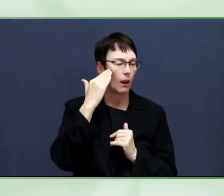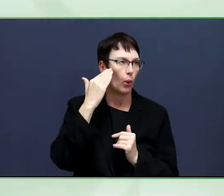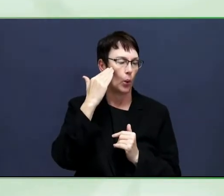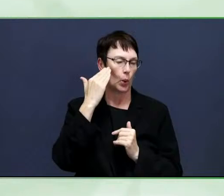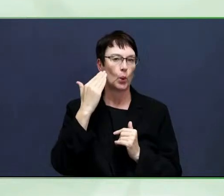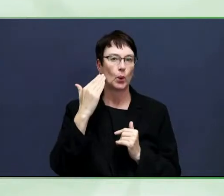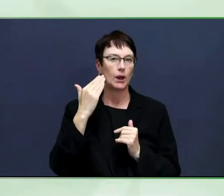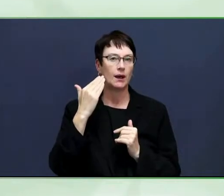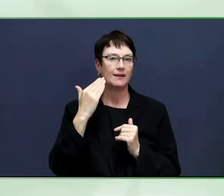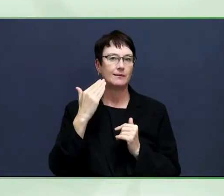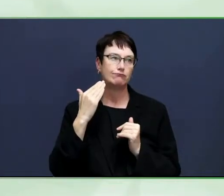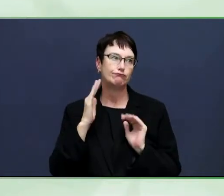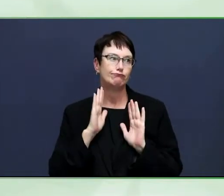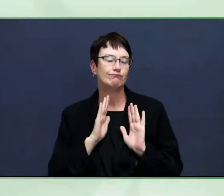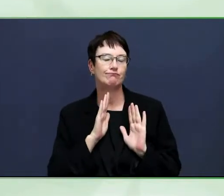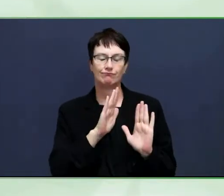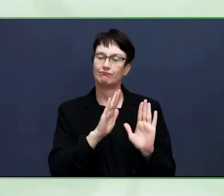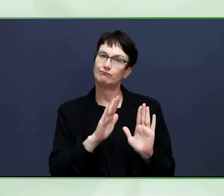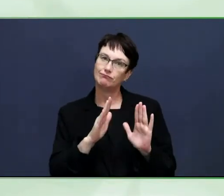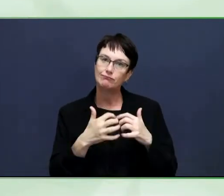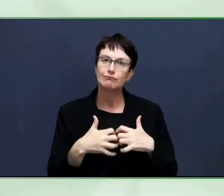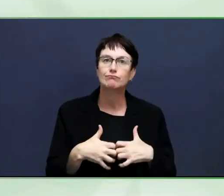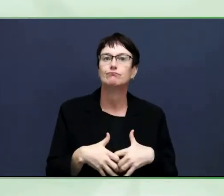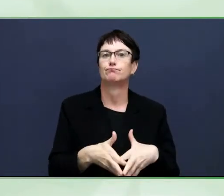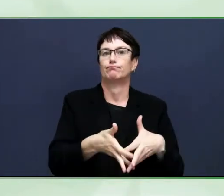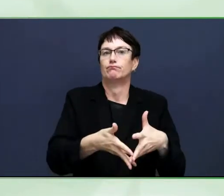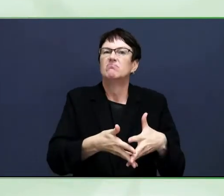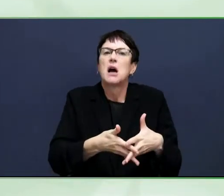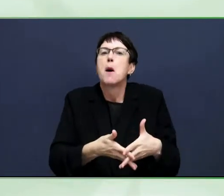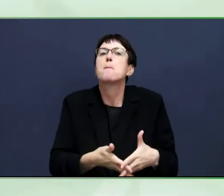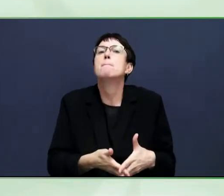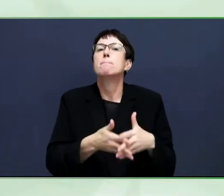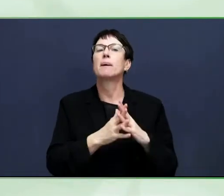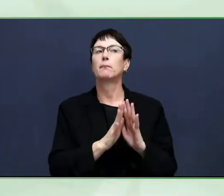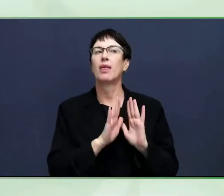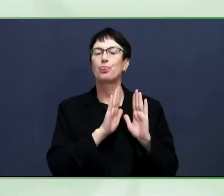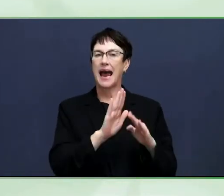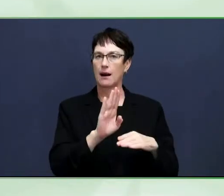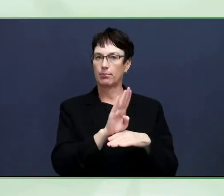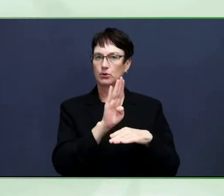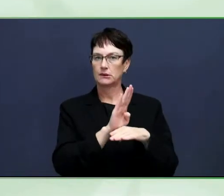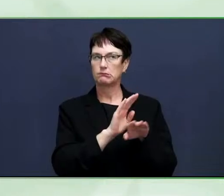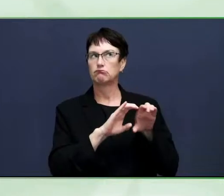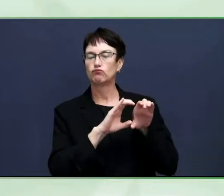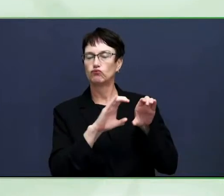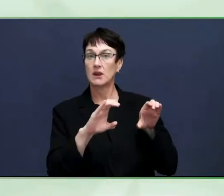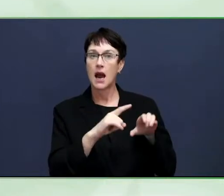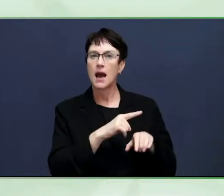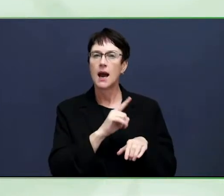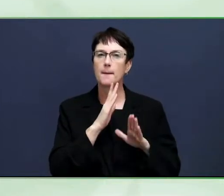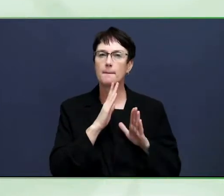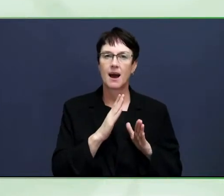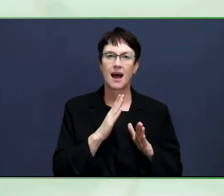We aren't talking about just the clothes, but the whole system needs to be inclusive.